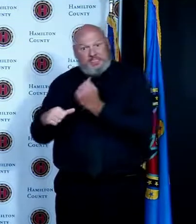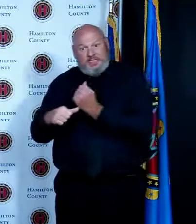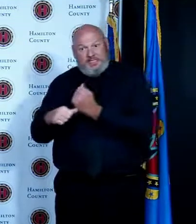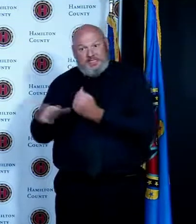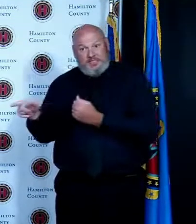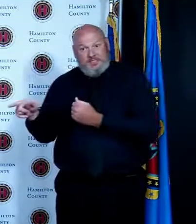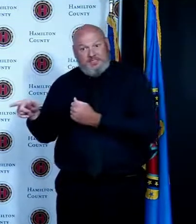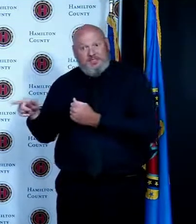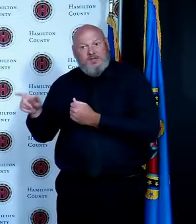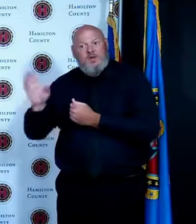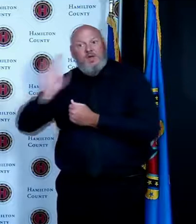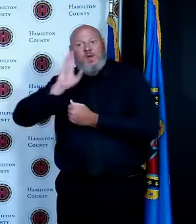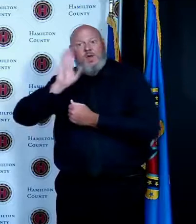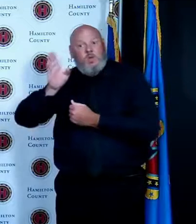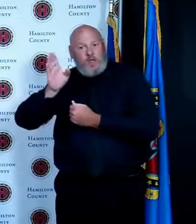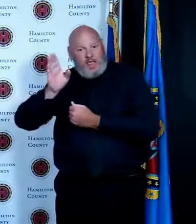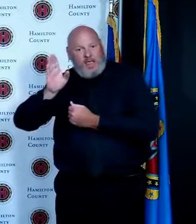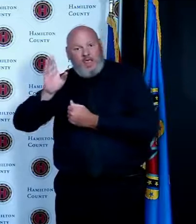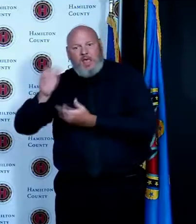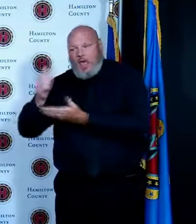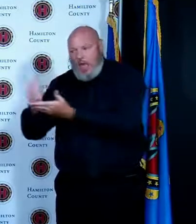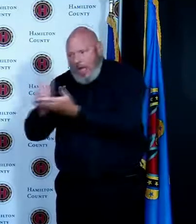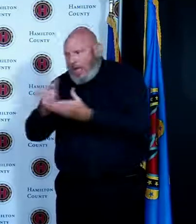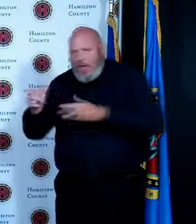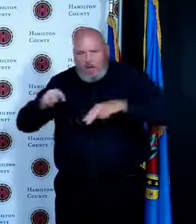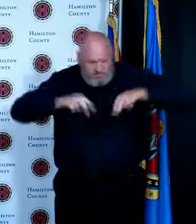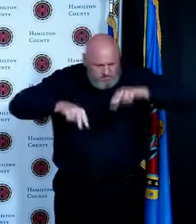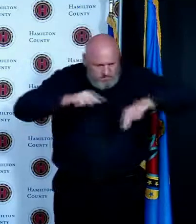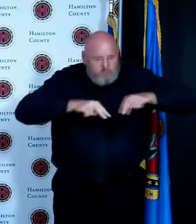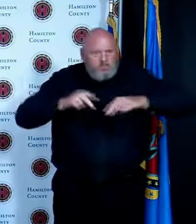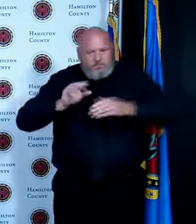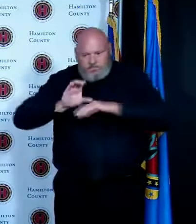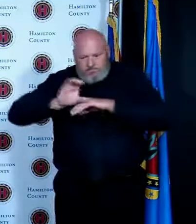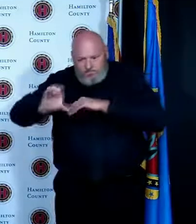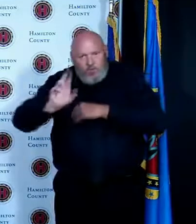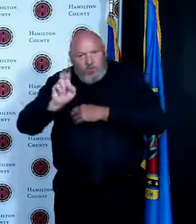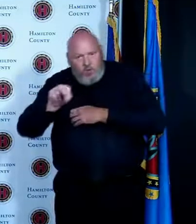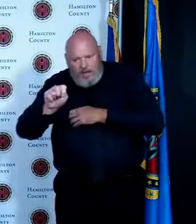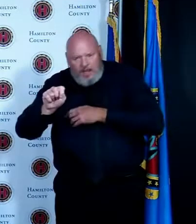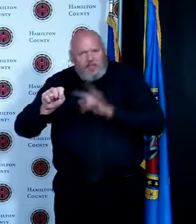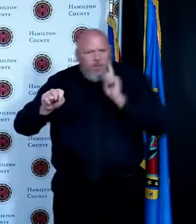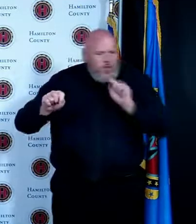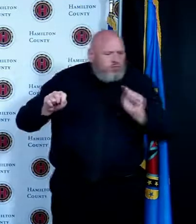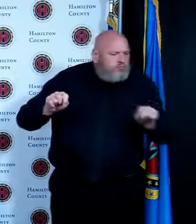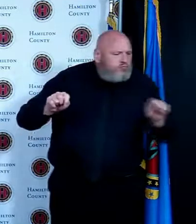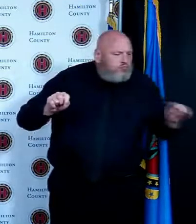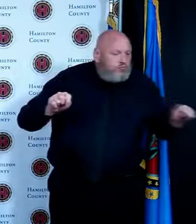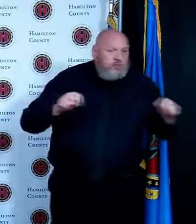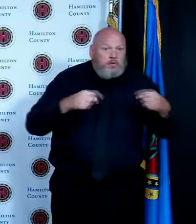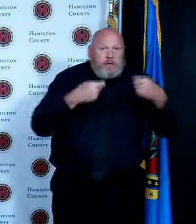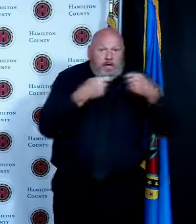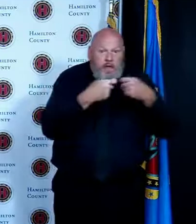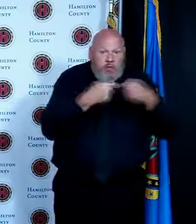residents would be eligible to receive rental assistance if their households meet the following draft criteria